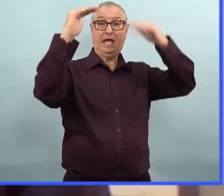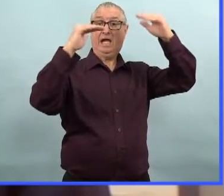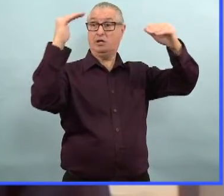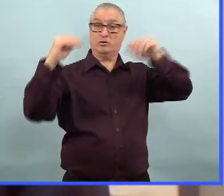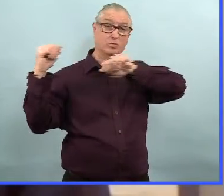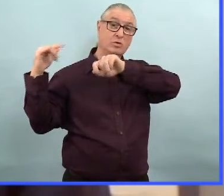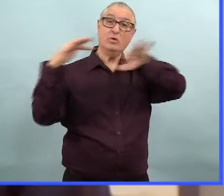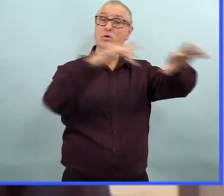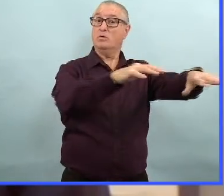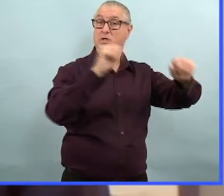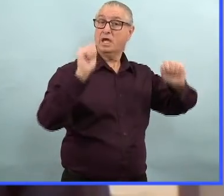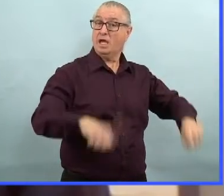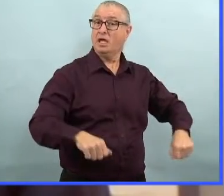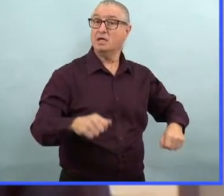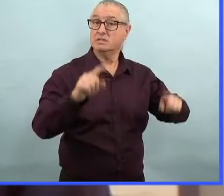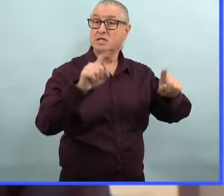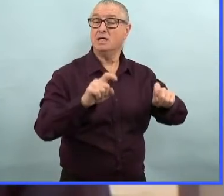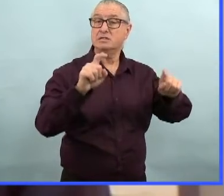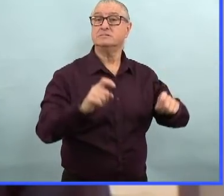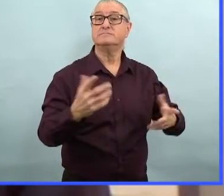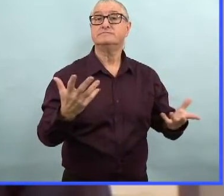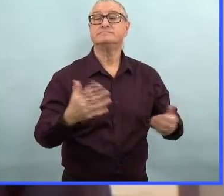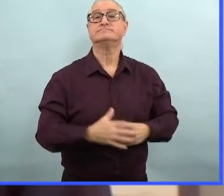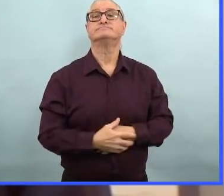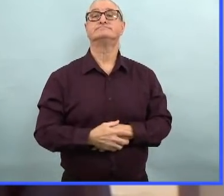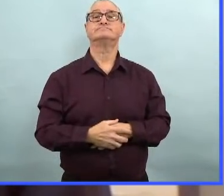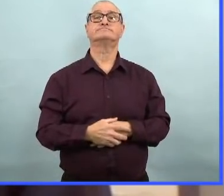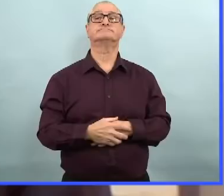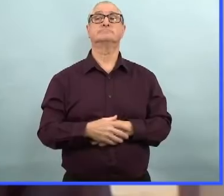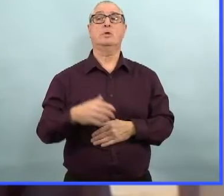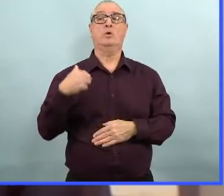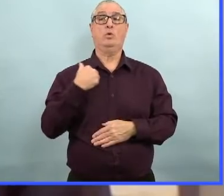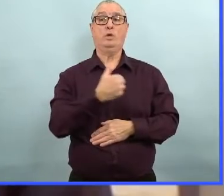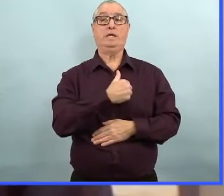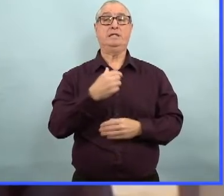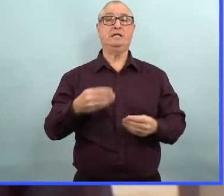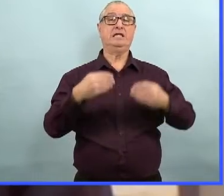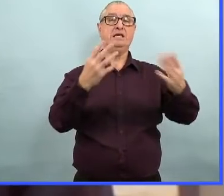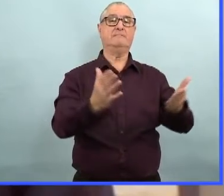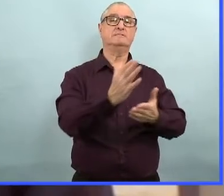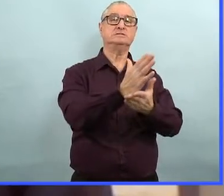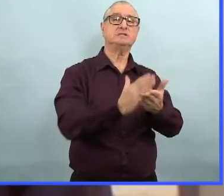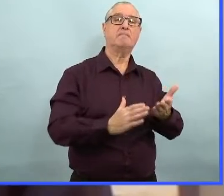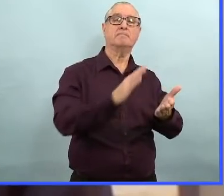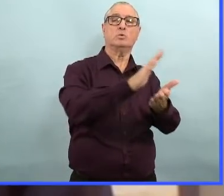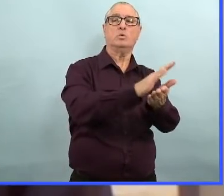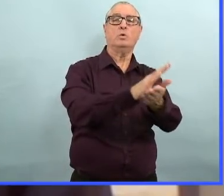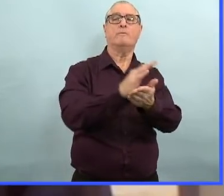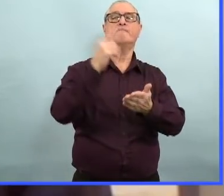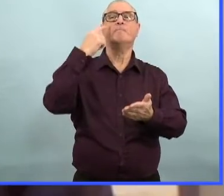it was just a a way of targeting those that didn't yet have long access to the vaccine